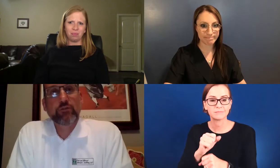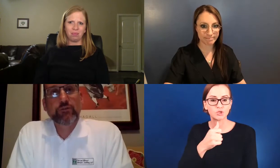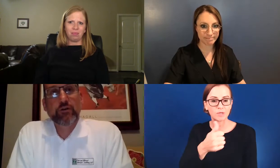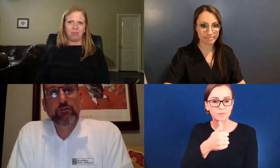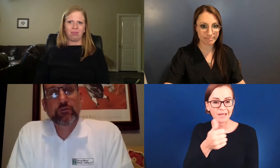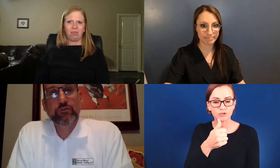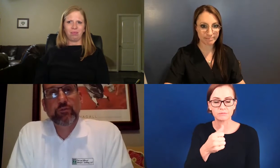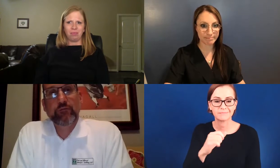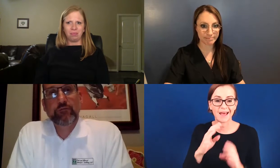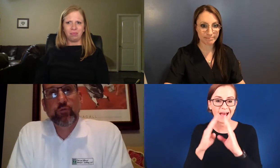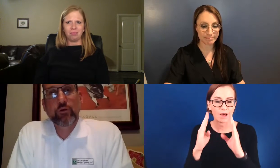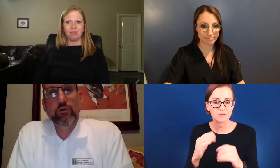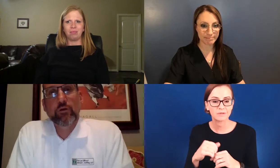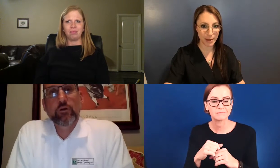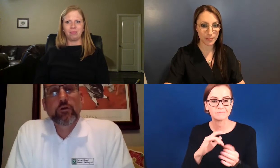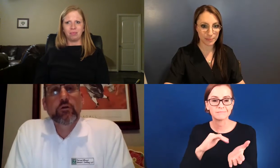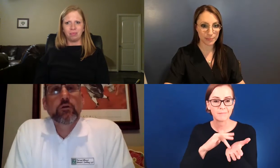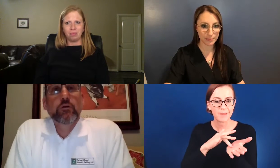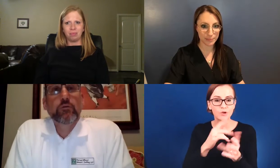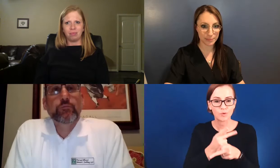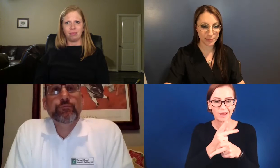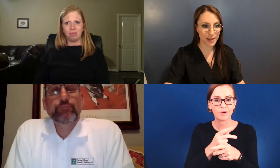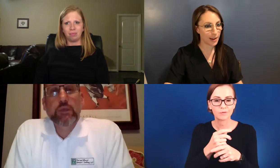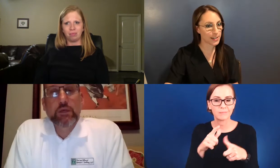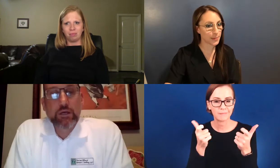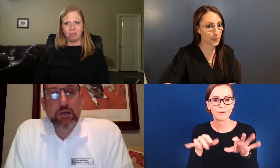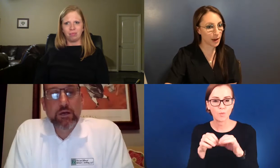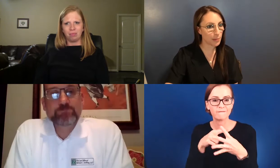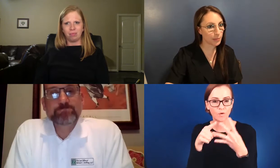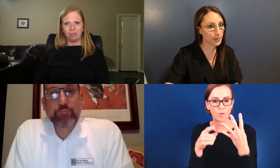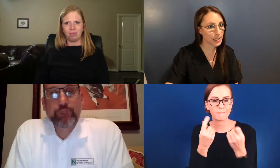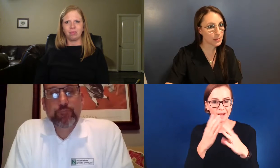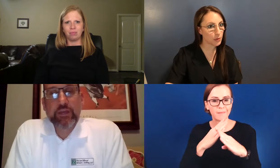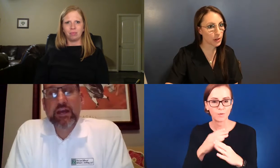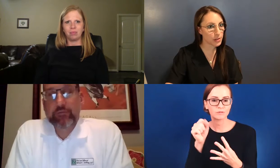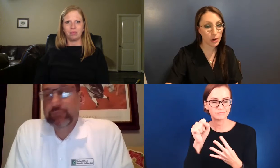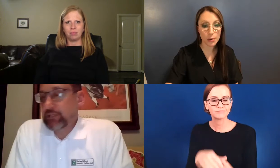those are the, those are the big four. Yeah, awesome. Lets look- - But yeah.